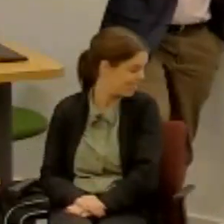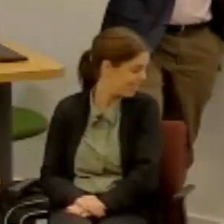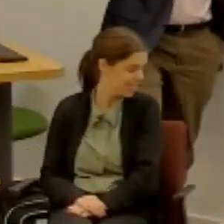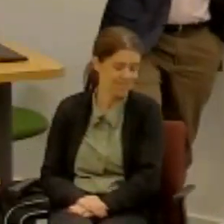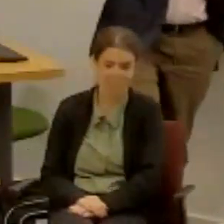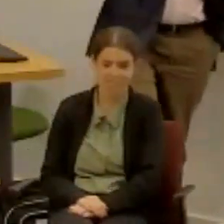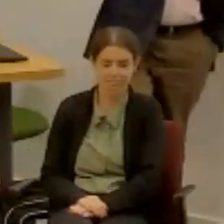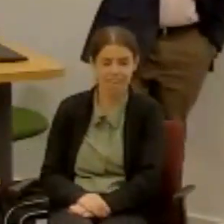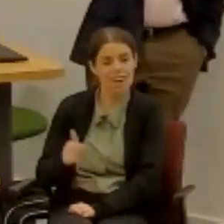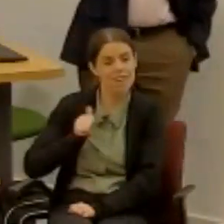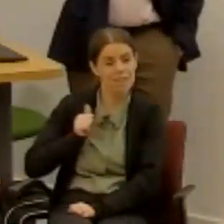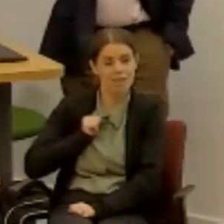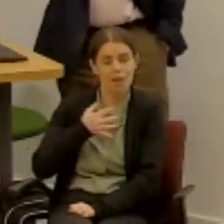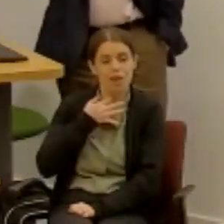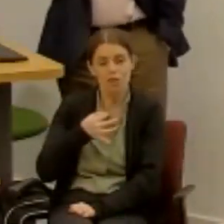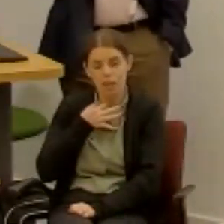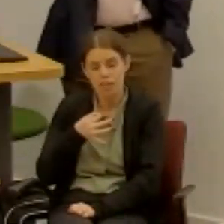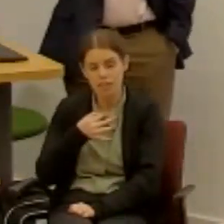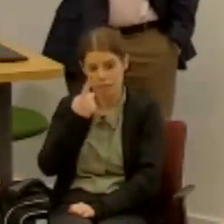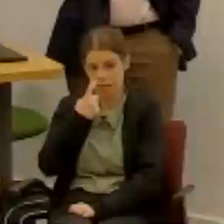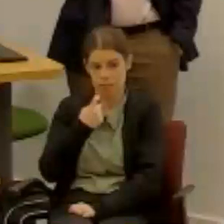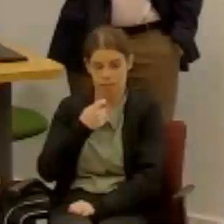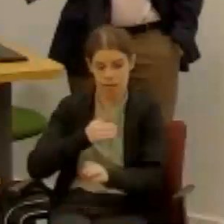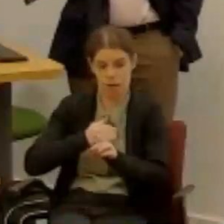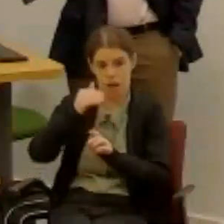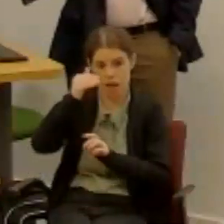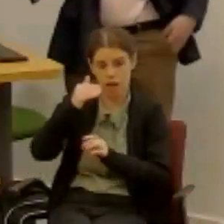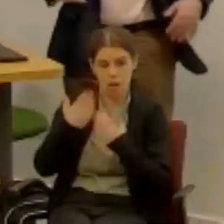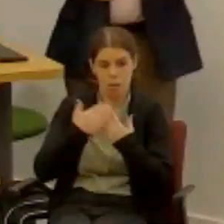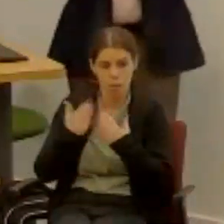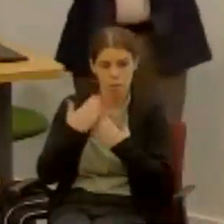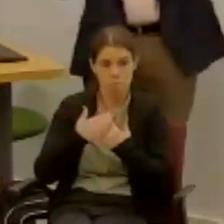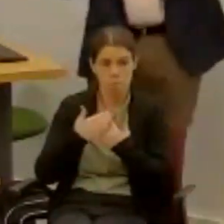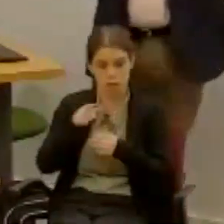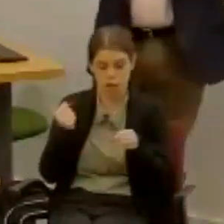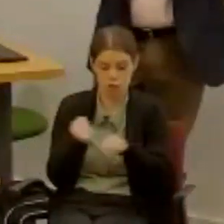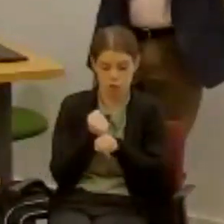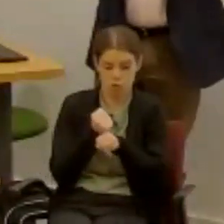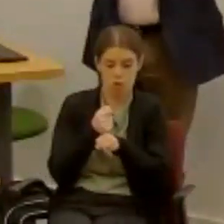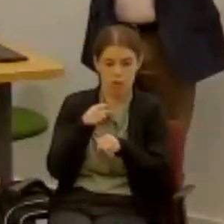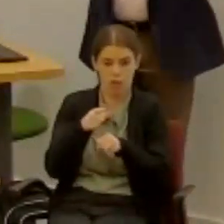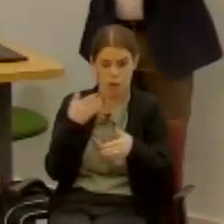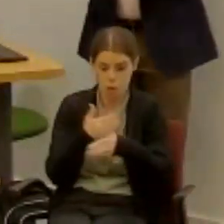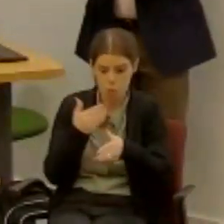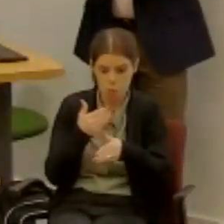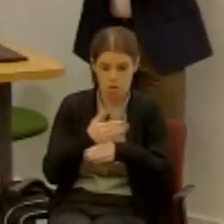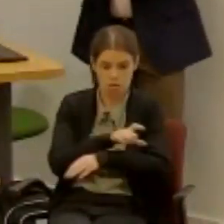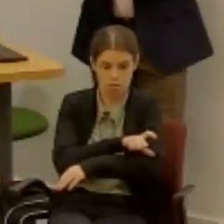You expect the risk to be greater the longer you're exposed to this for so really long career. Your risk is high and really short, your risk.